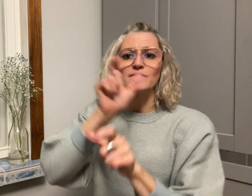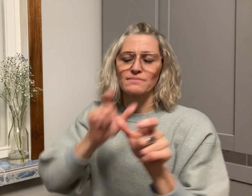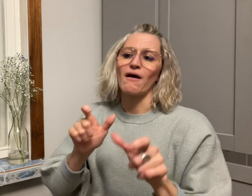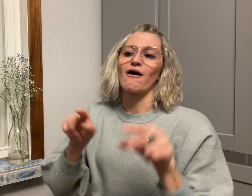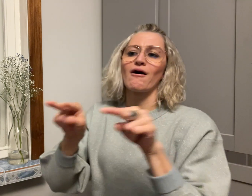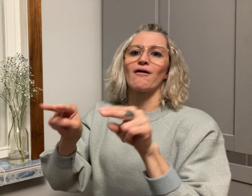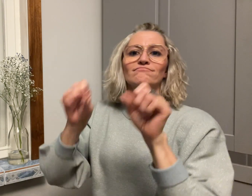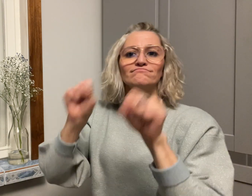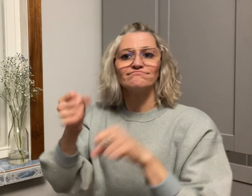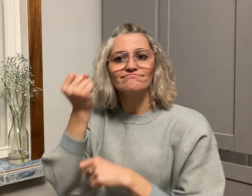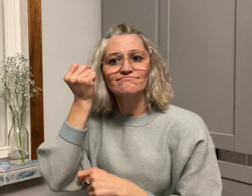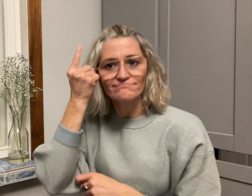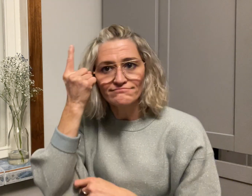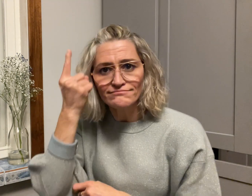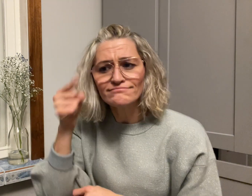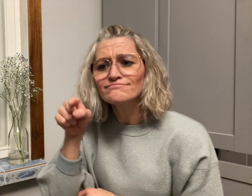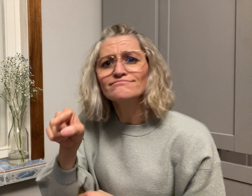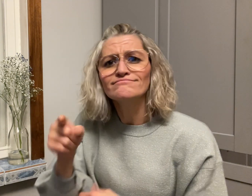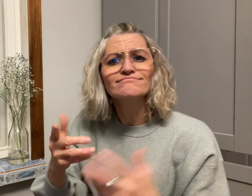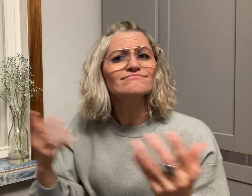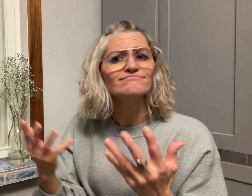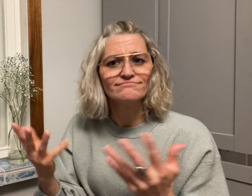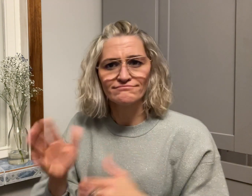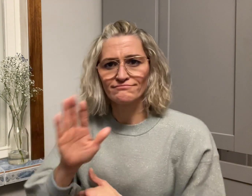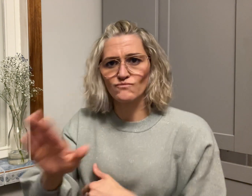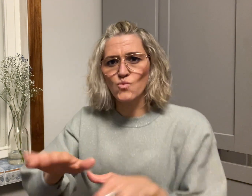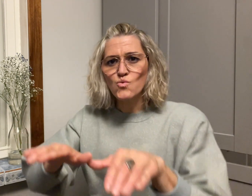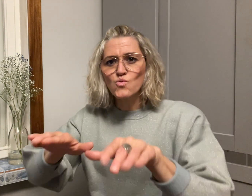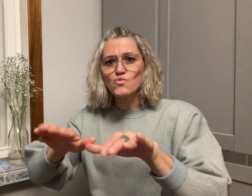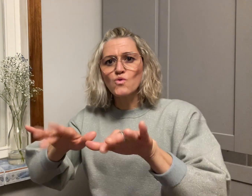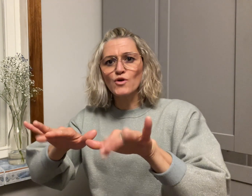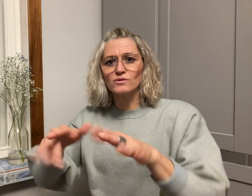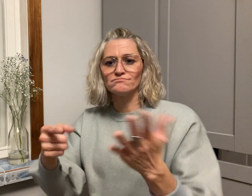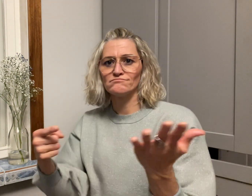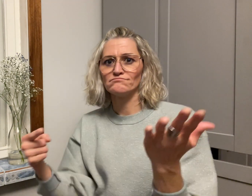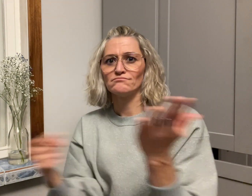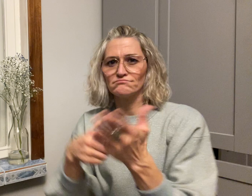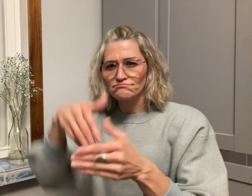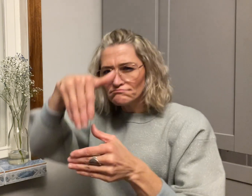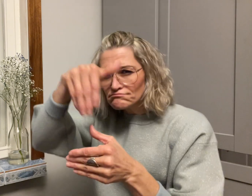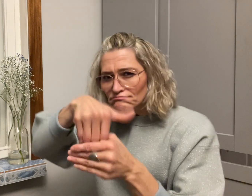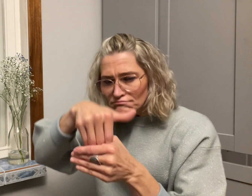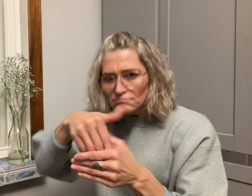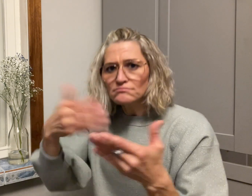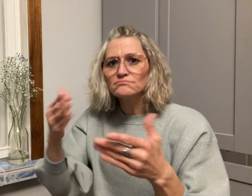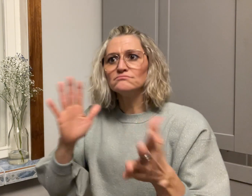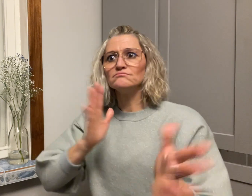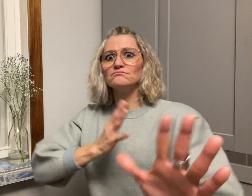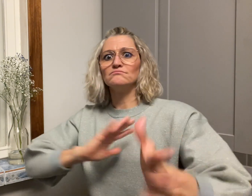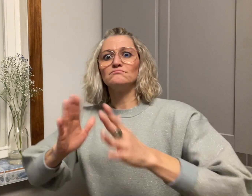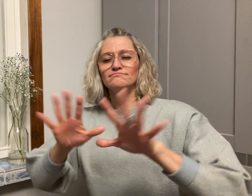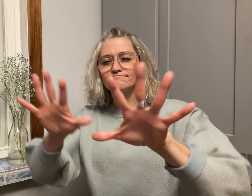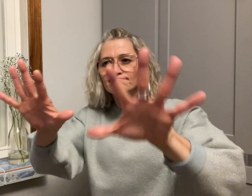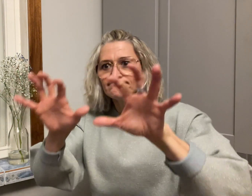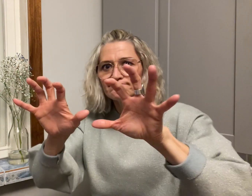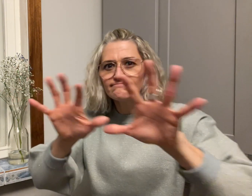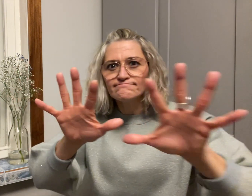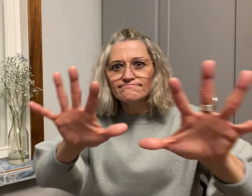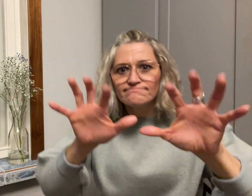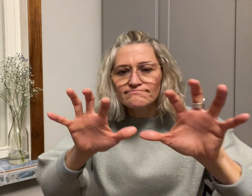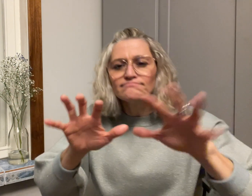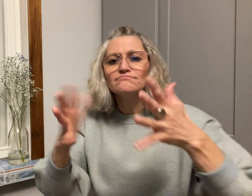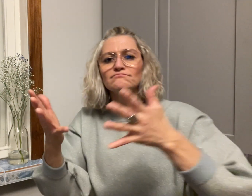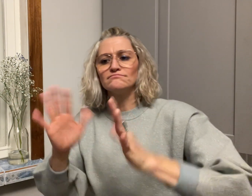more accessible for Deaf people. Using Artificial Intelligence,